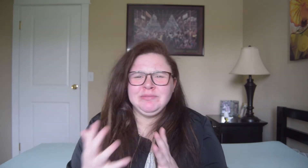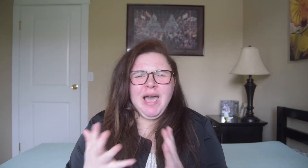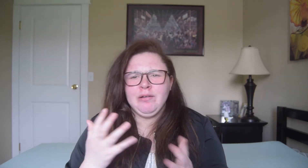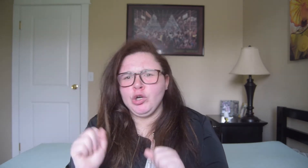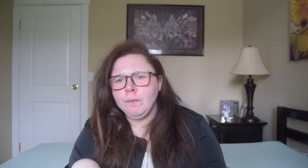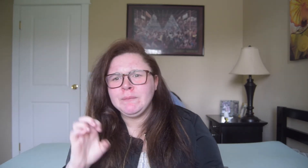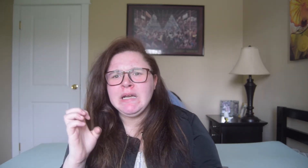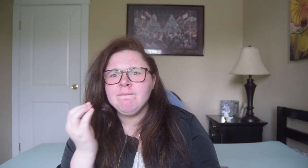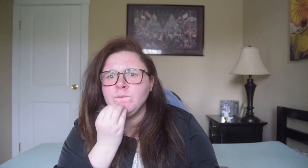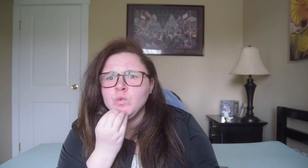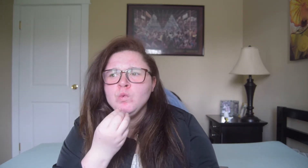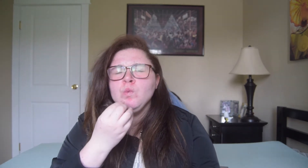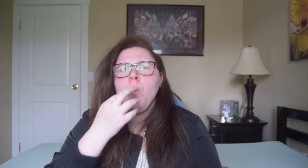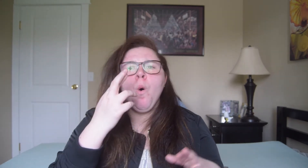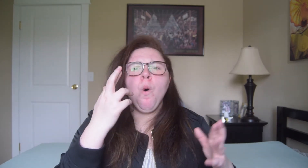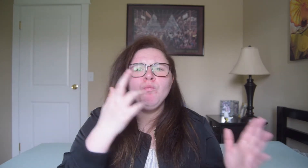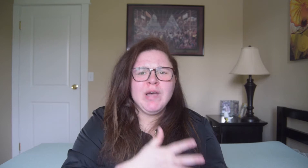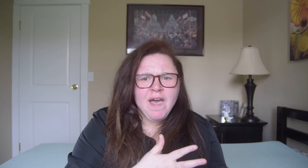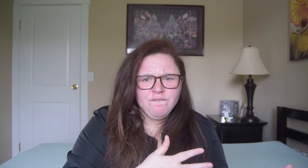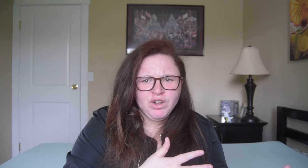It could've been something I ate or whatever